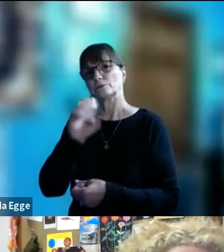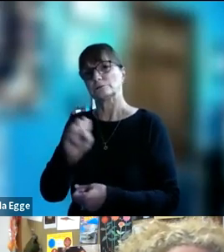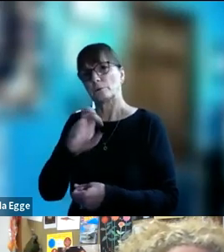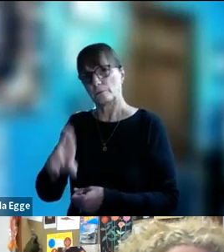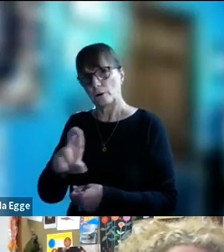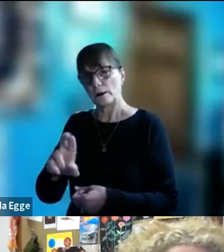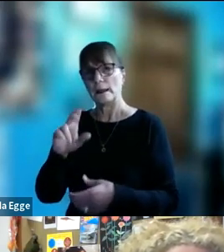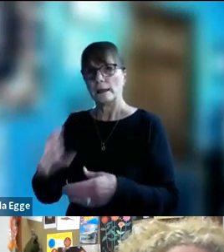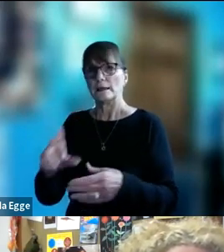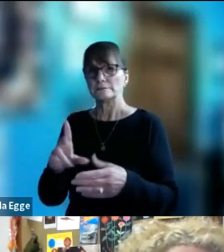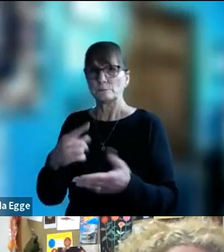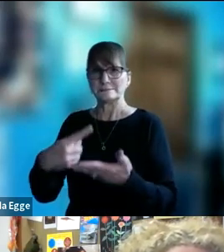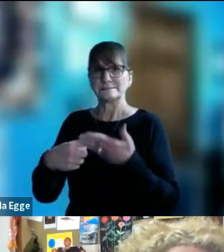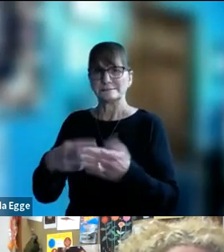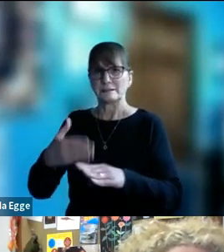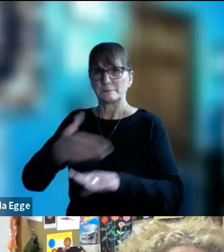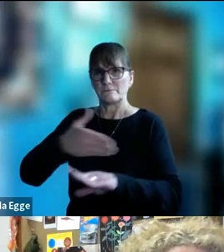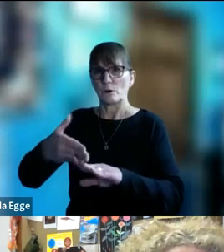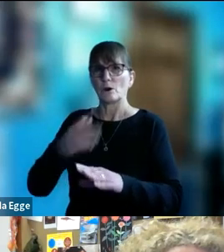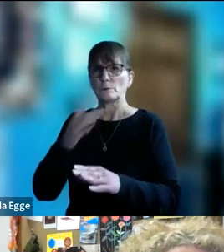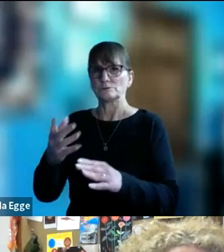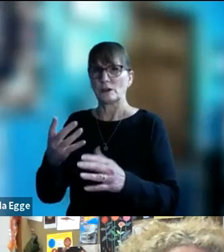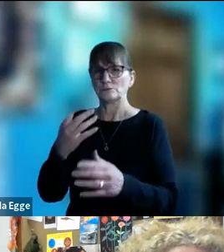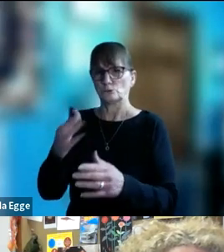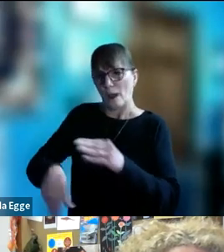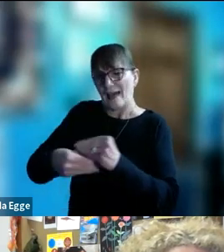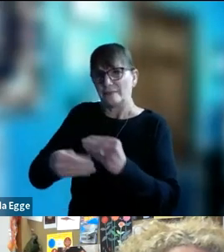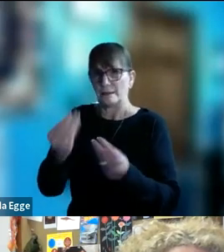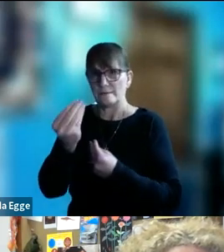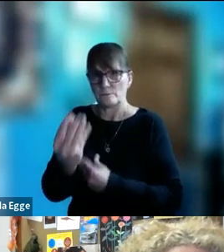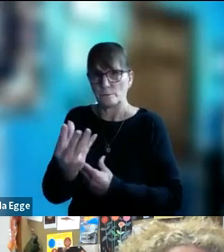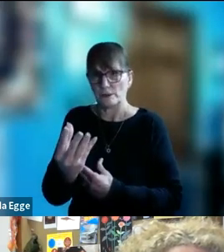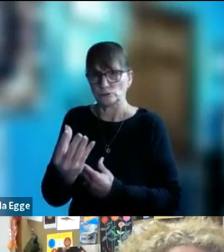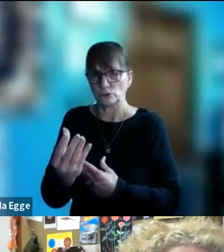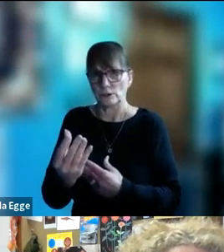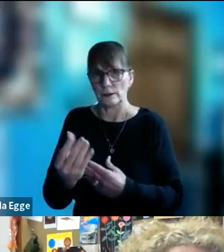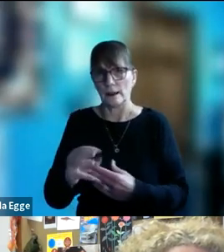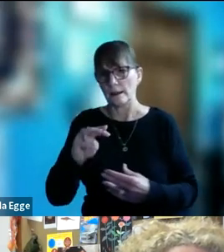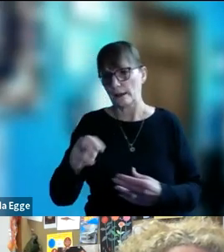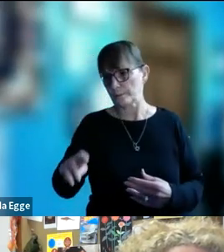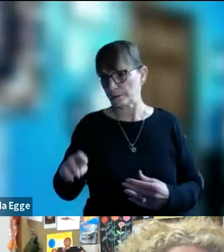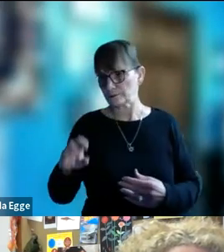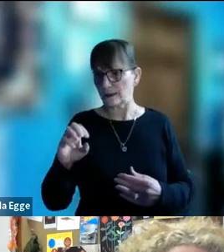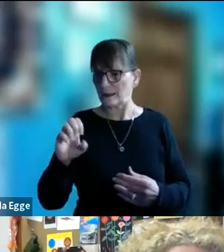was talked about 'cause we do try to put this information, you know, in the MSR. So just in the time remaining,